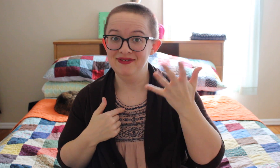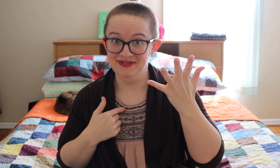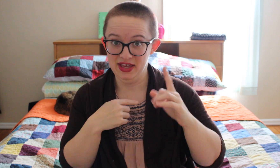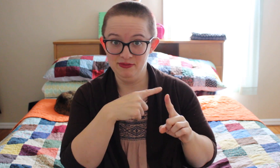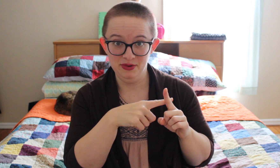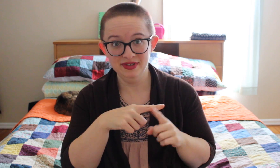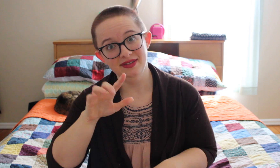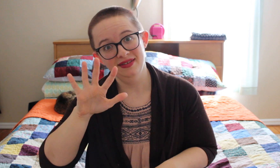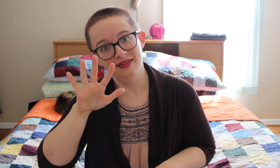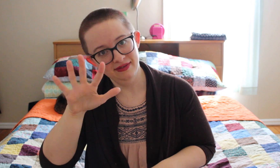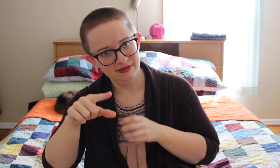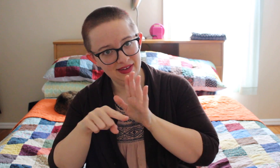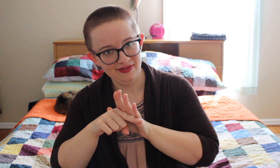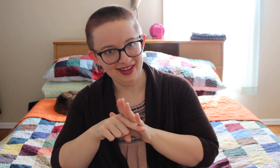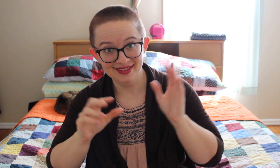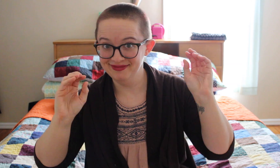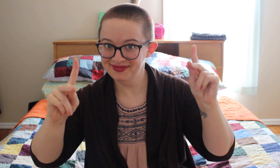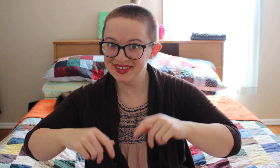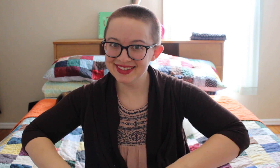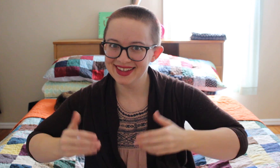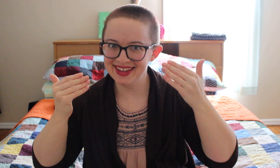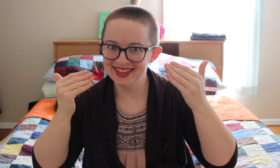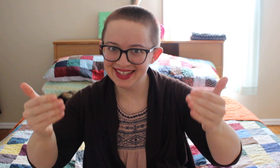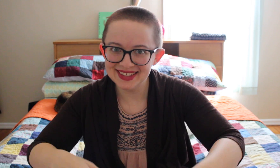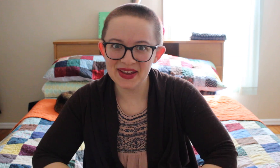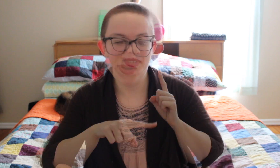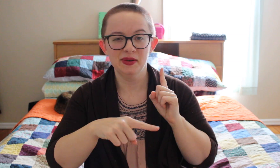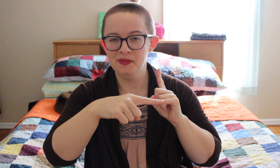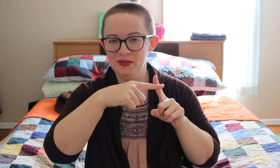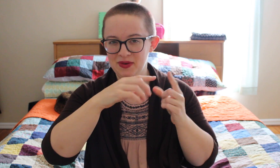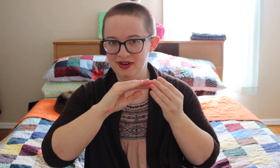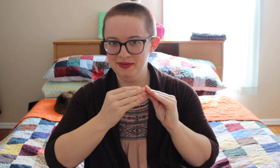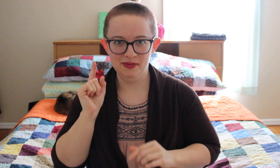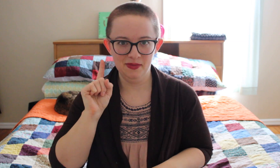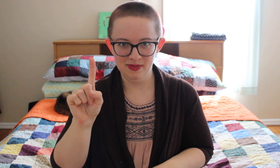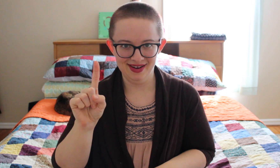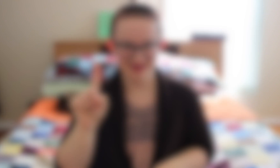So I have five pros and five cons. Alright, let's get started. Okay, pro #1.